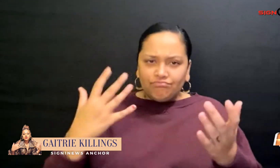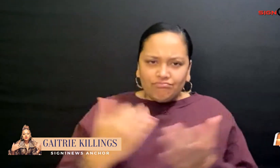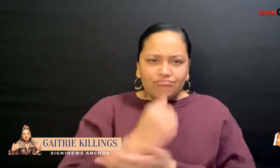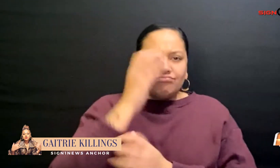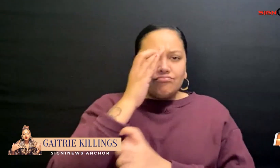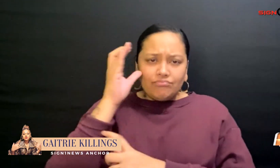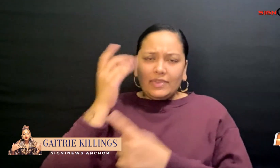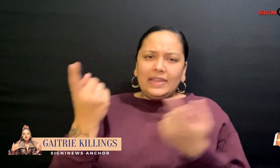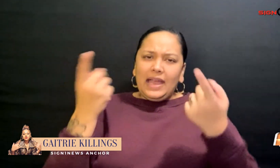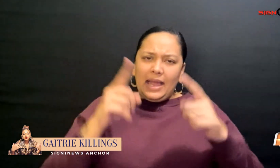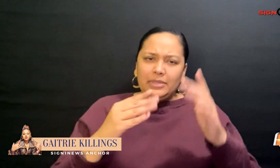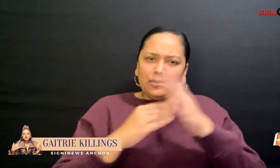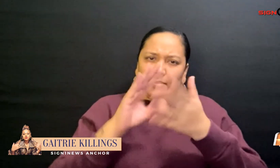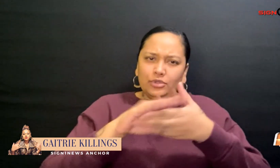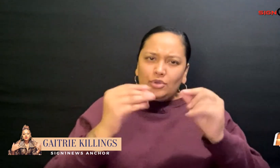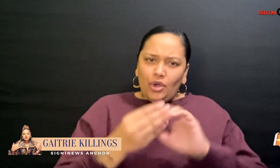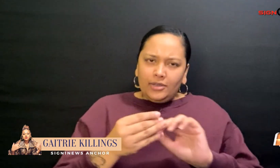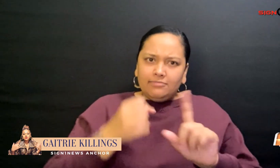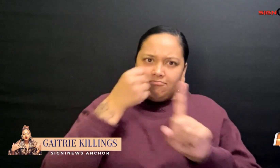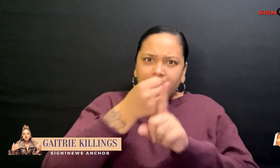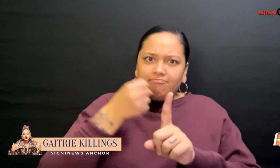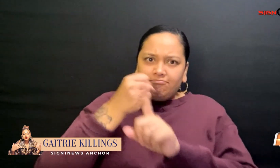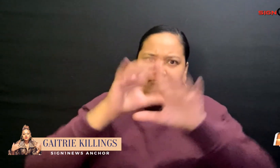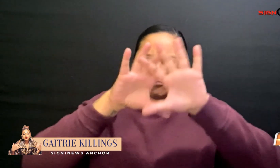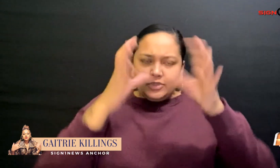here's a quick look at the top trending stories making headlines today